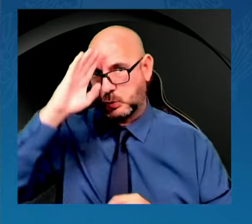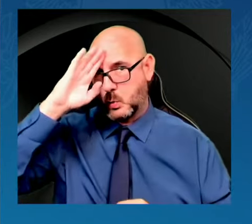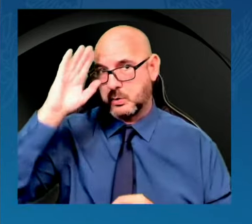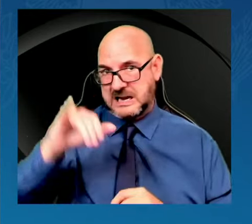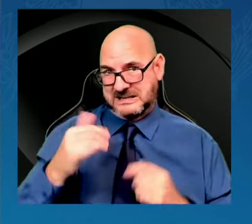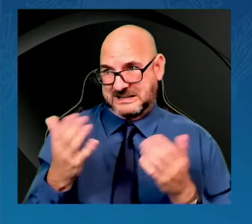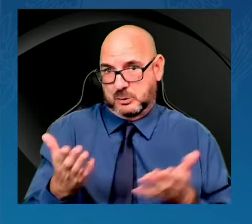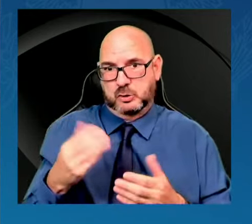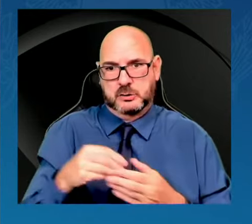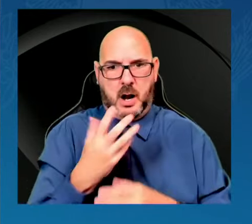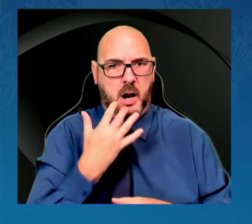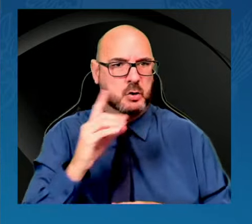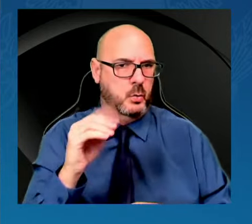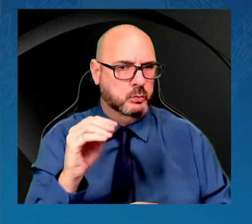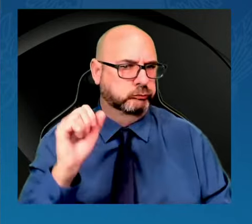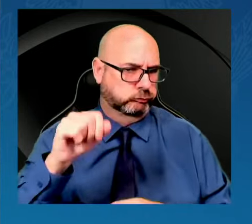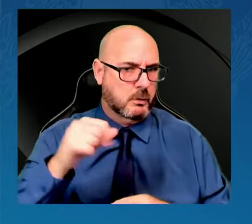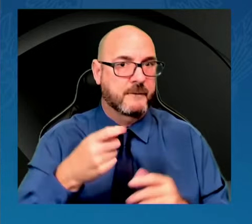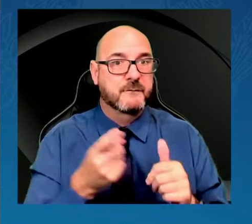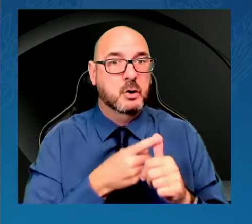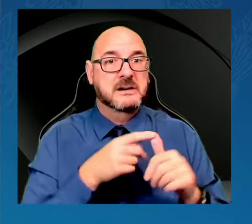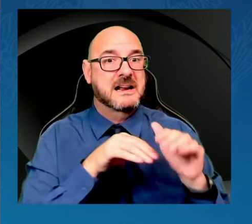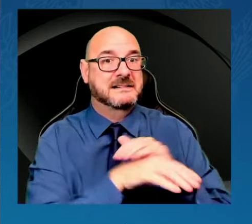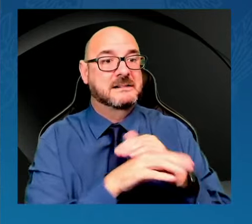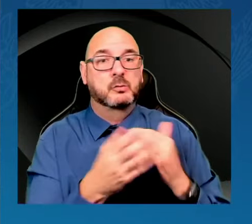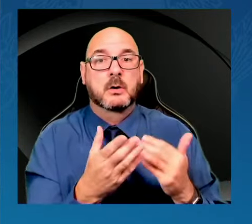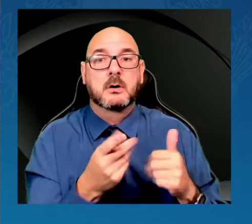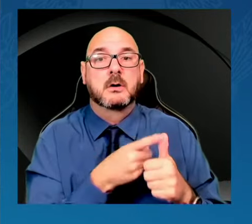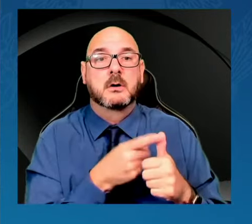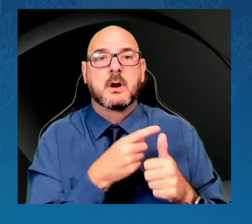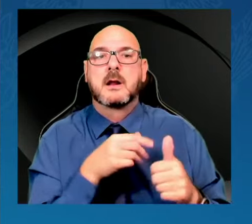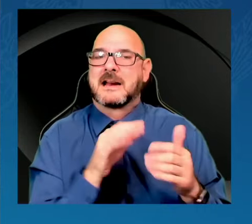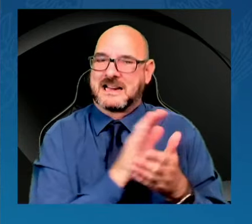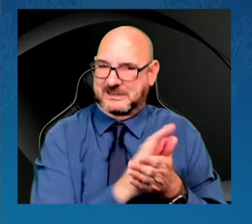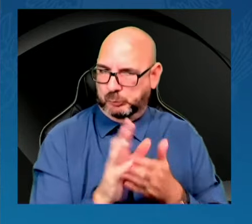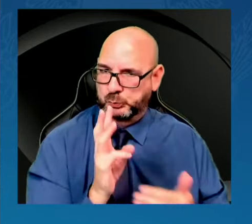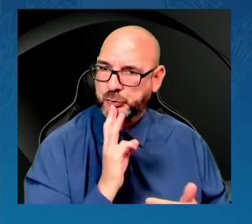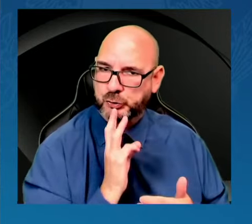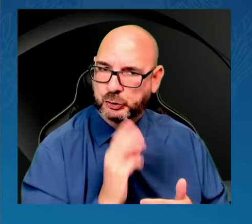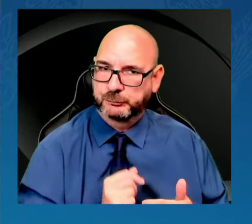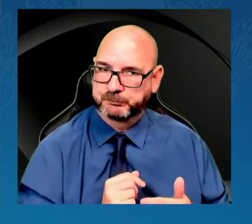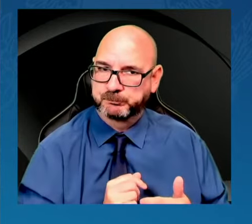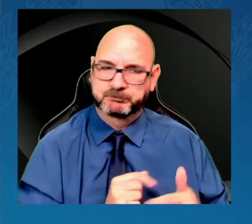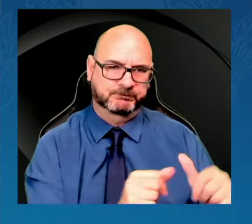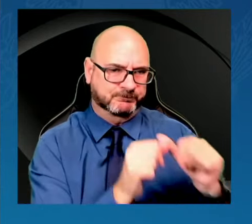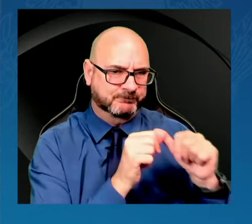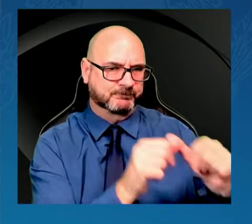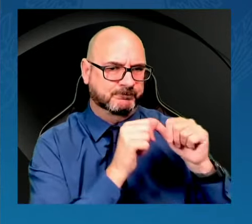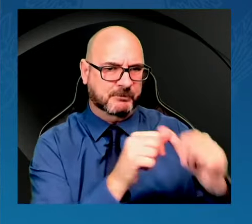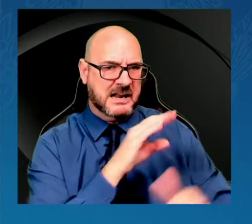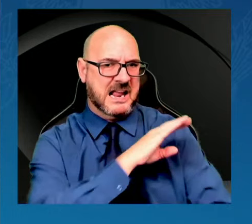and achieve sustainable energy independence. This is not only essential for addressing climate change,